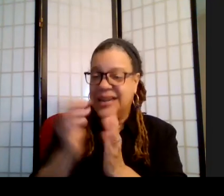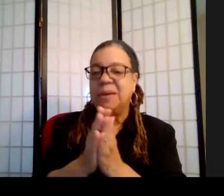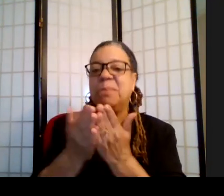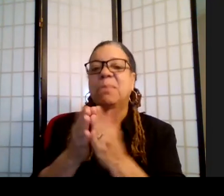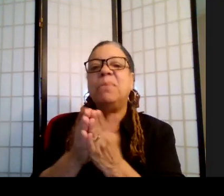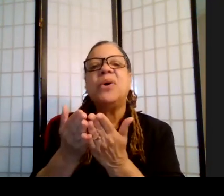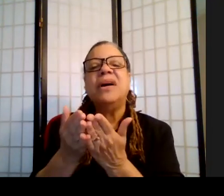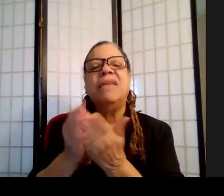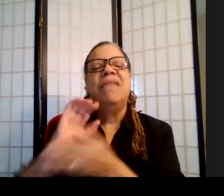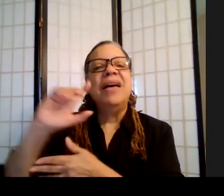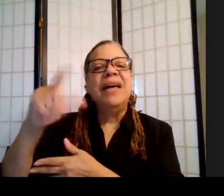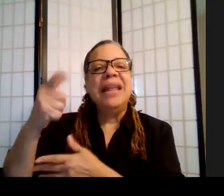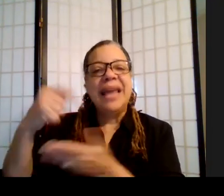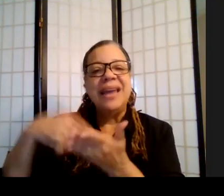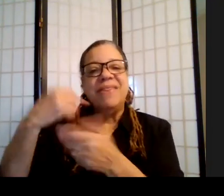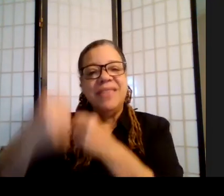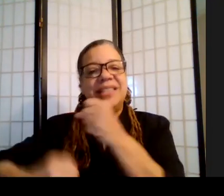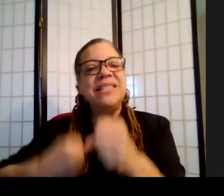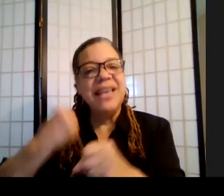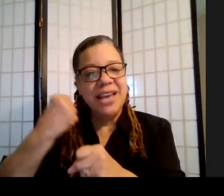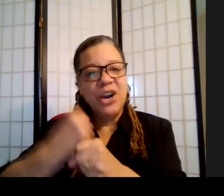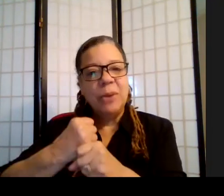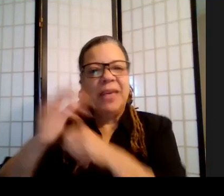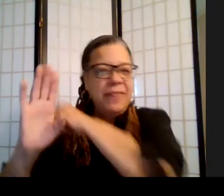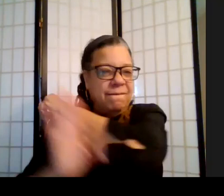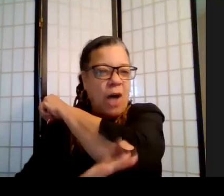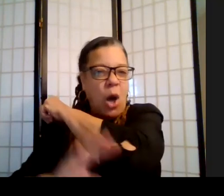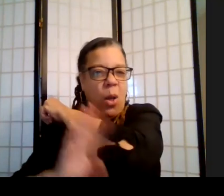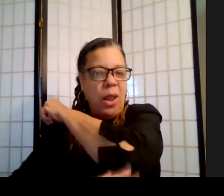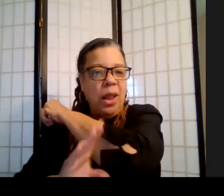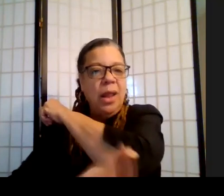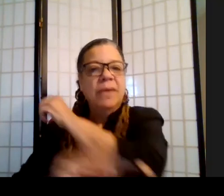later this year, in, in late fall, focusing on, sort of,